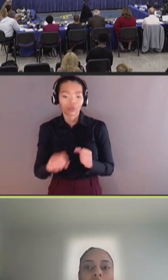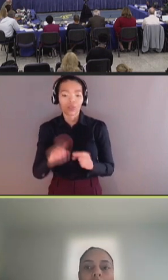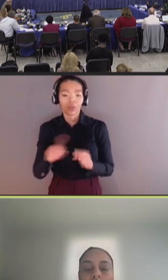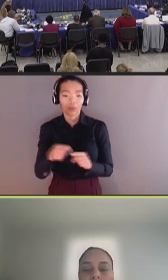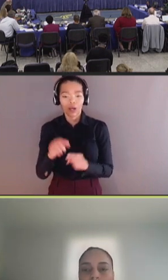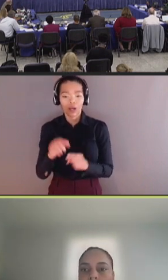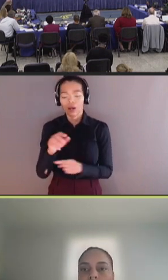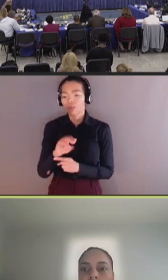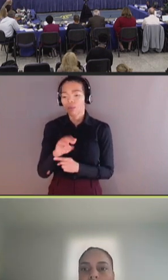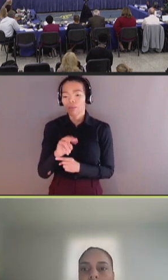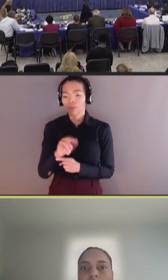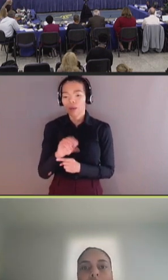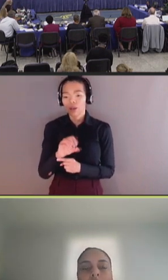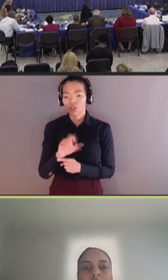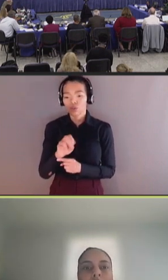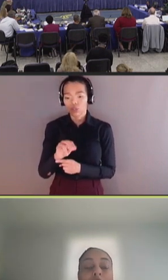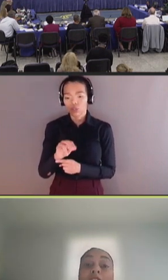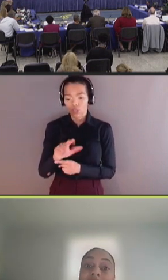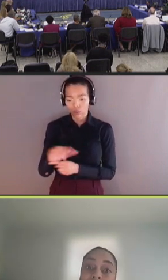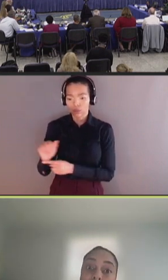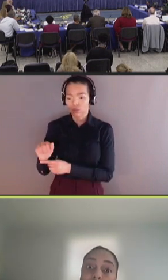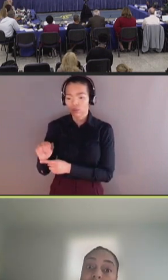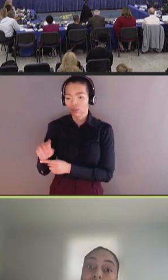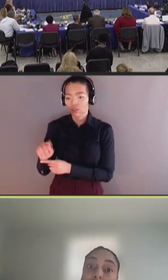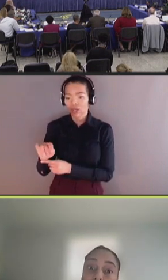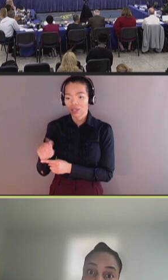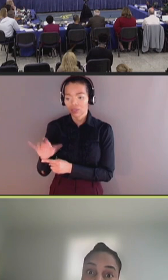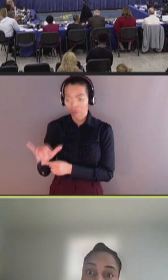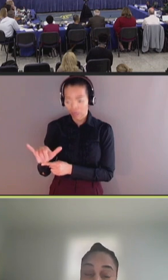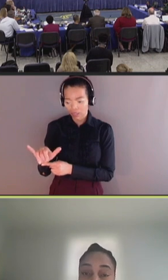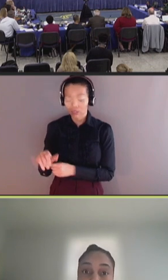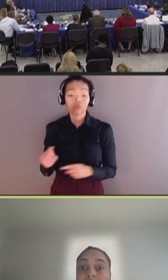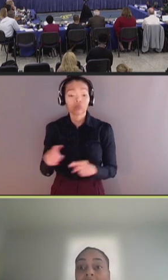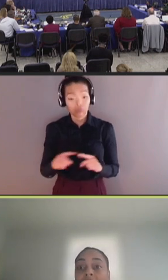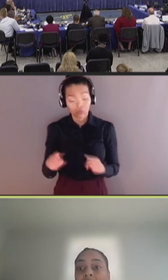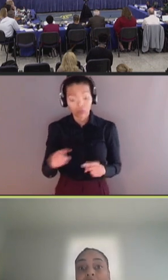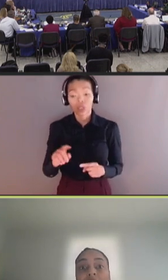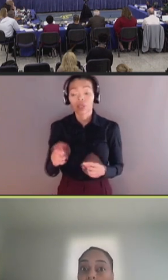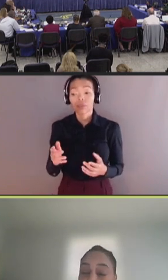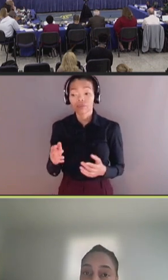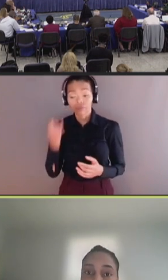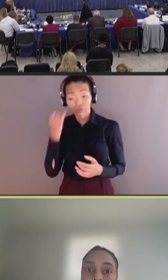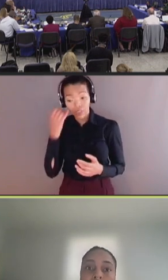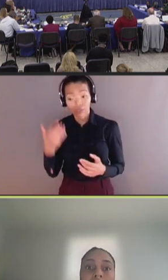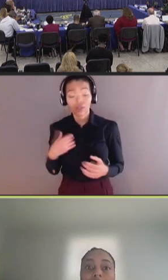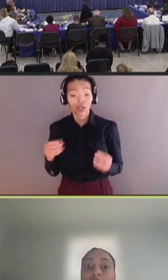our sort of -- in our assets where we have larger real estate, like on our website,